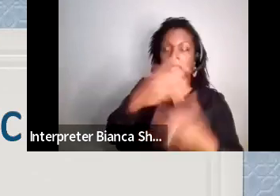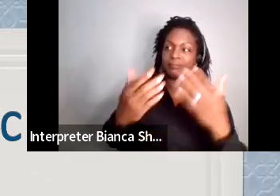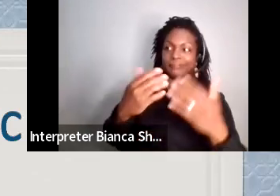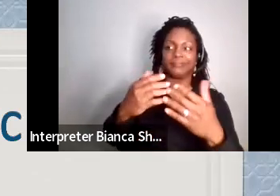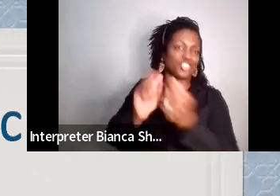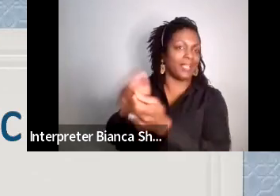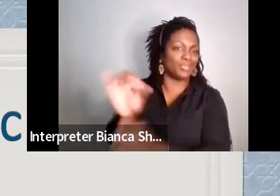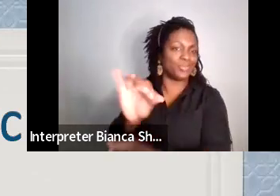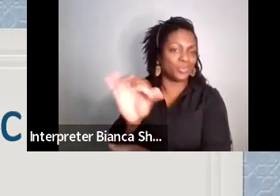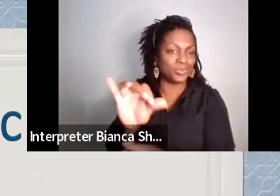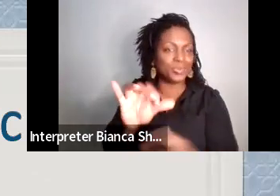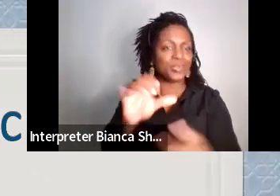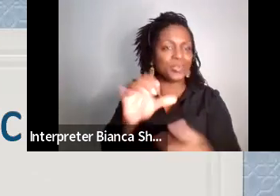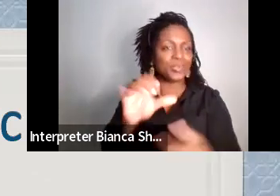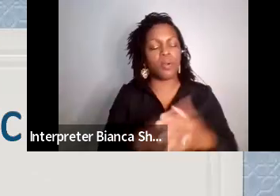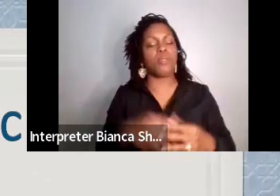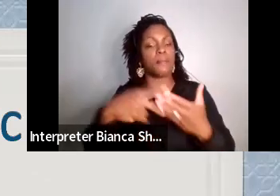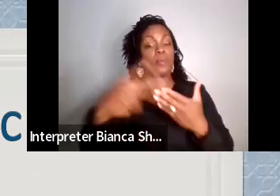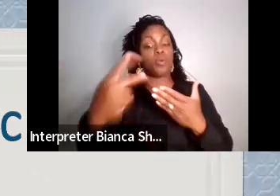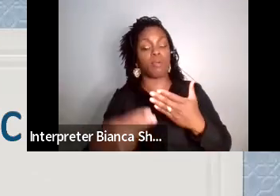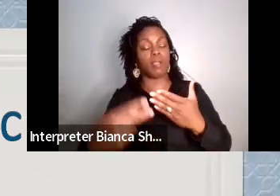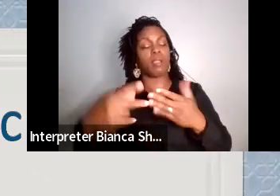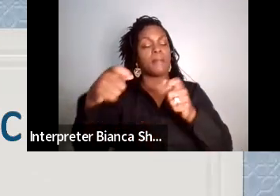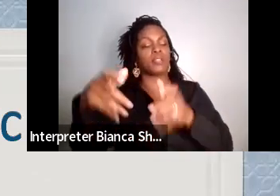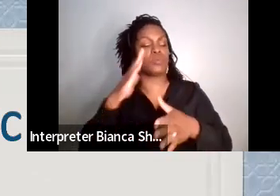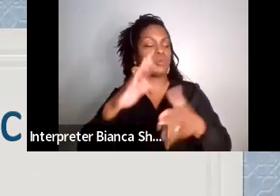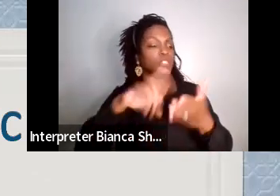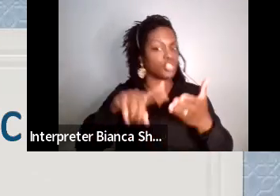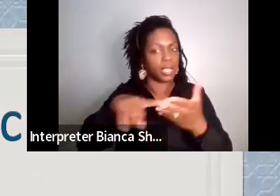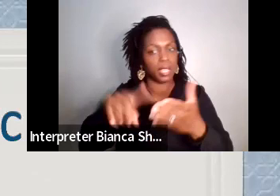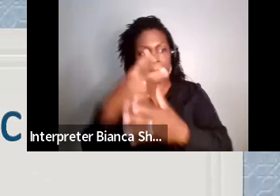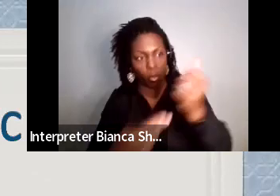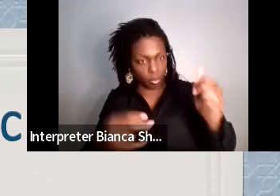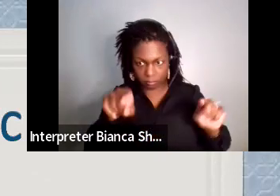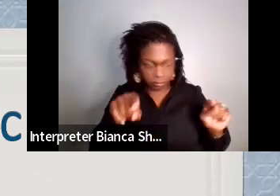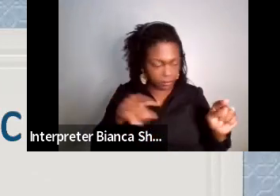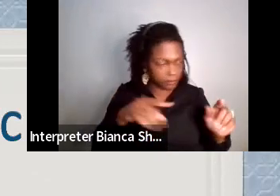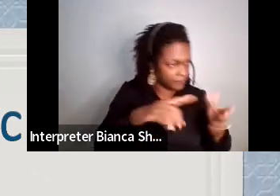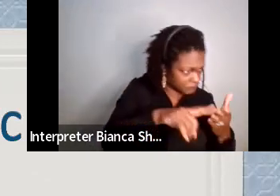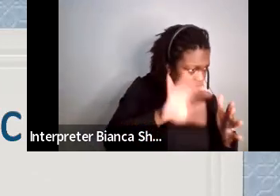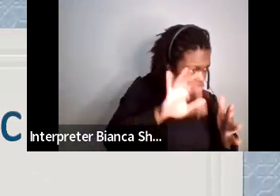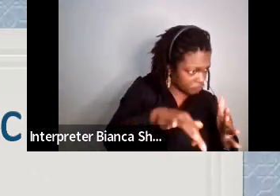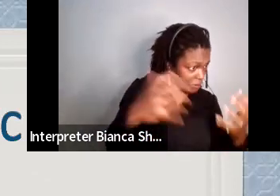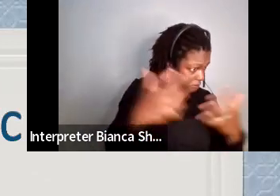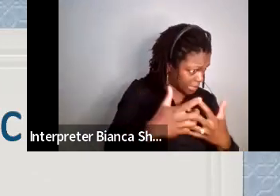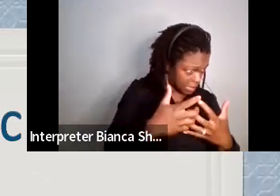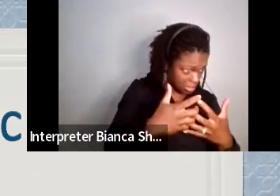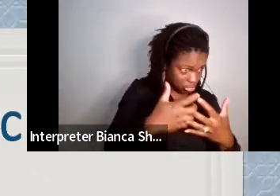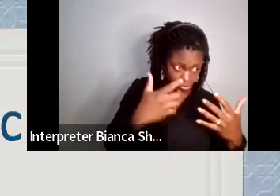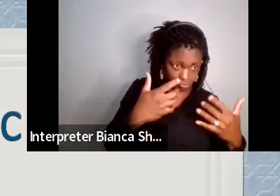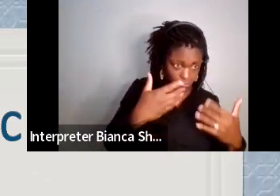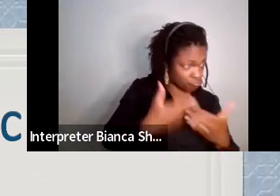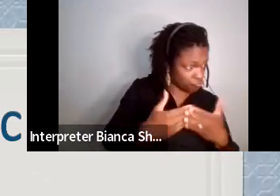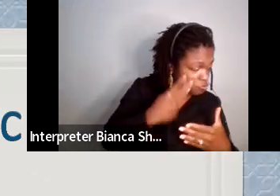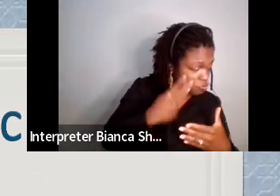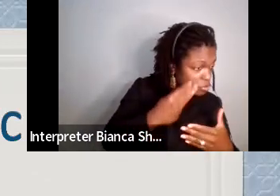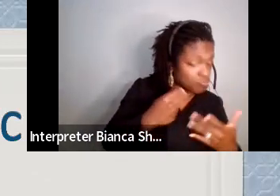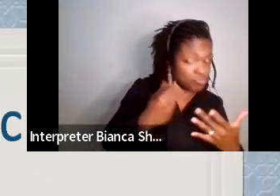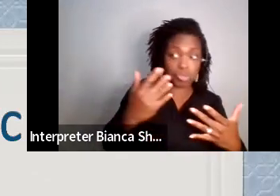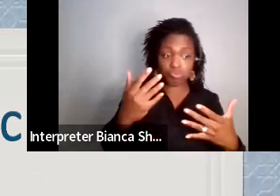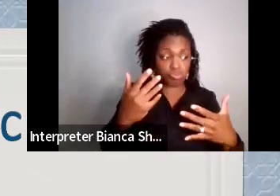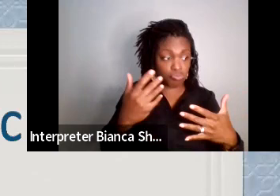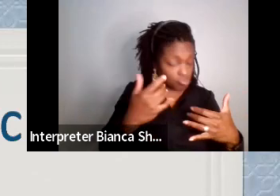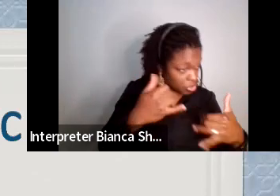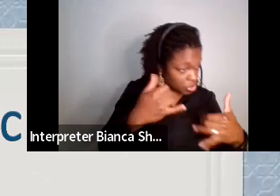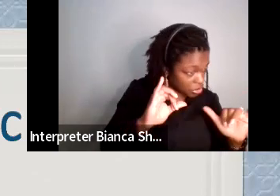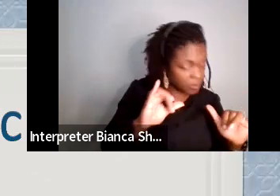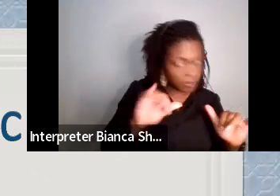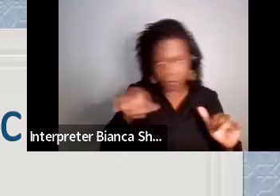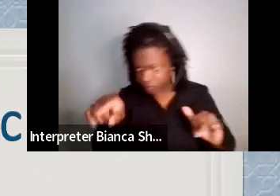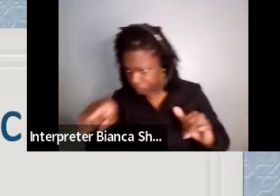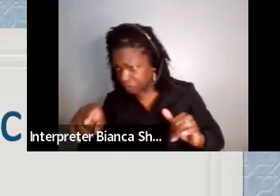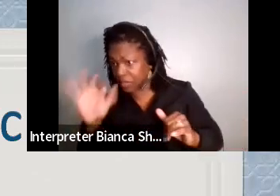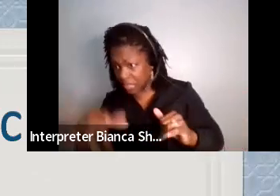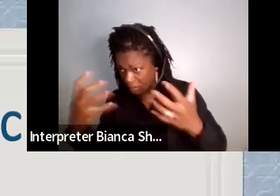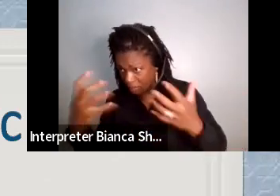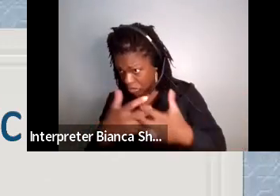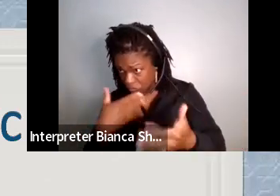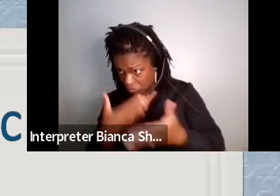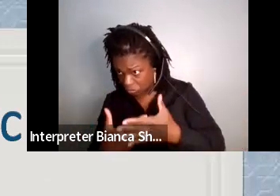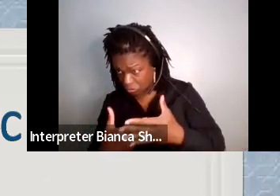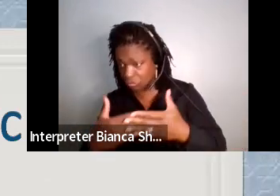Coordinator will check check in with both parties to ensure that the match is a good experience for both, because just because on paper they everybody checks the right boxes.